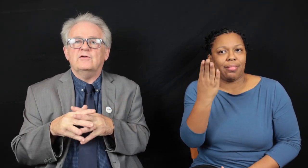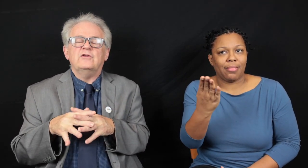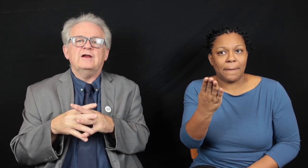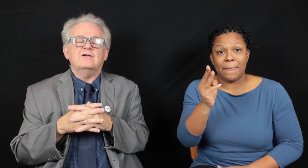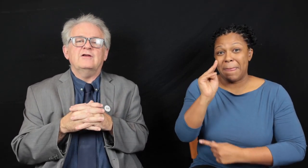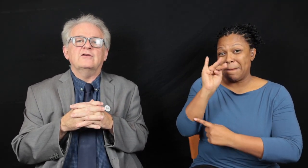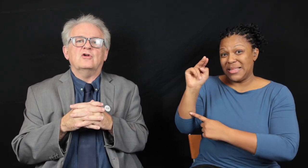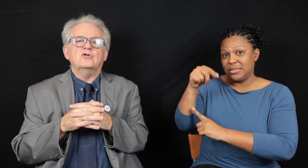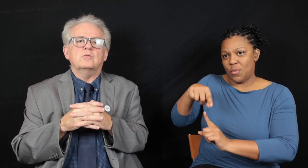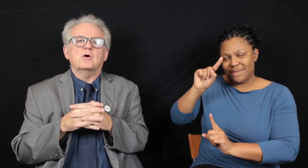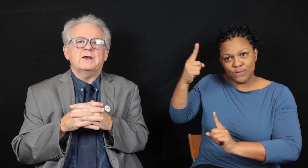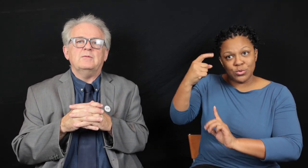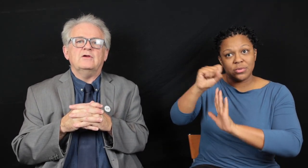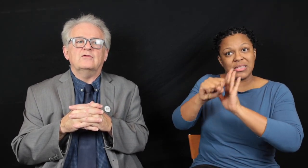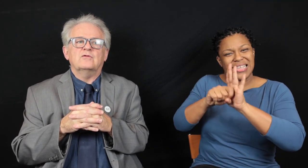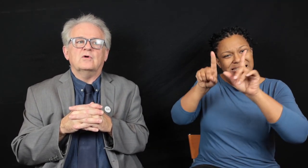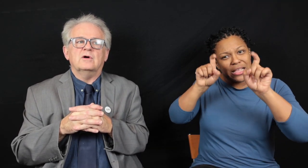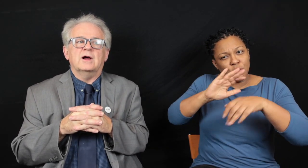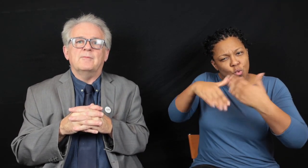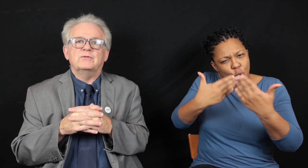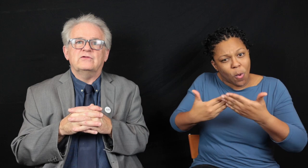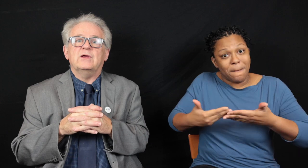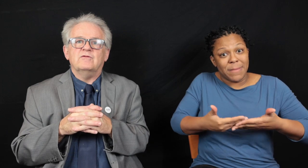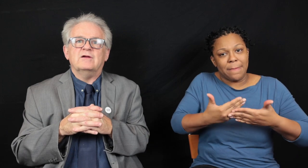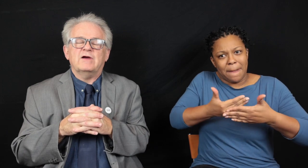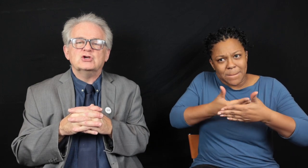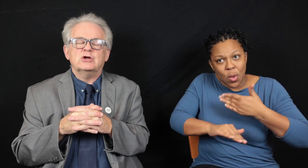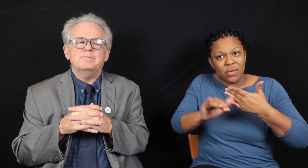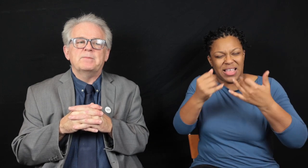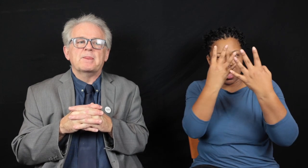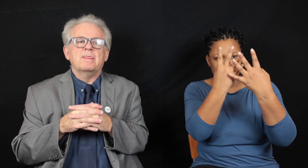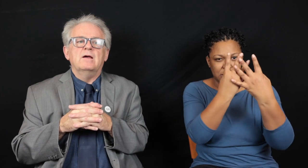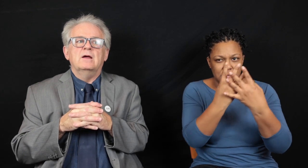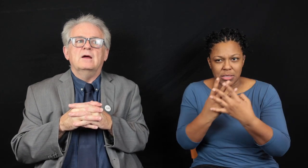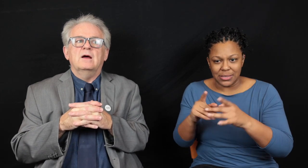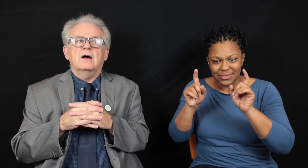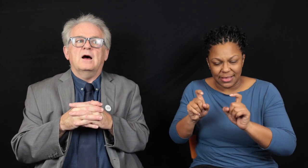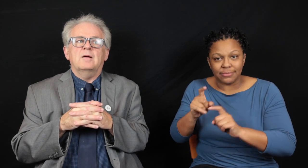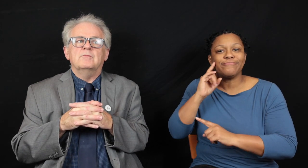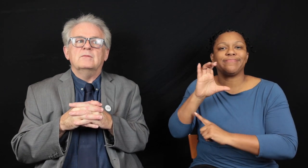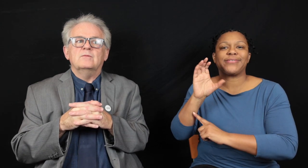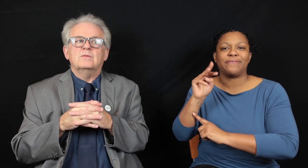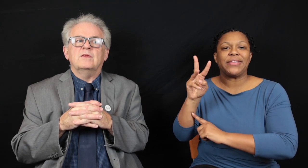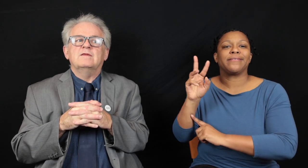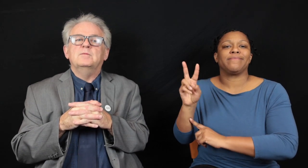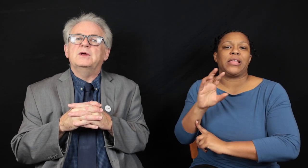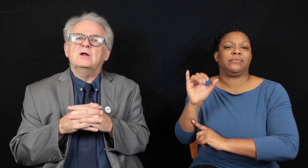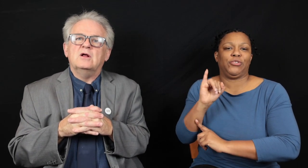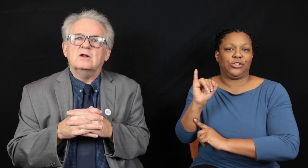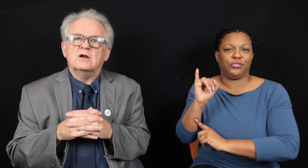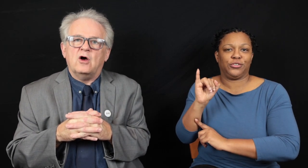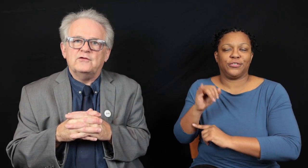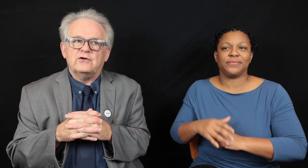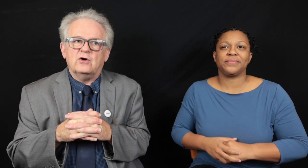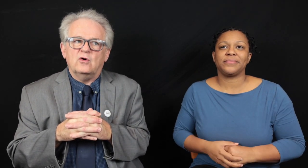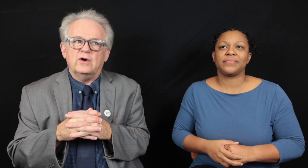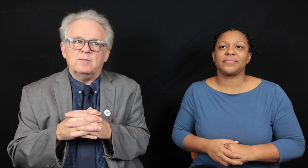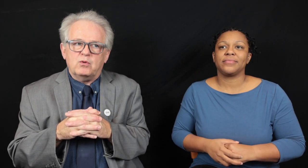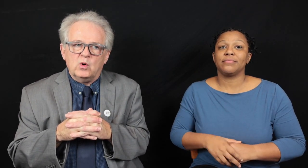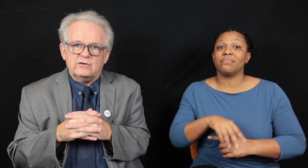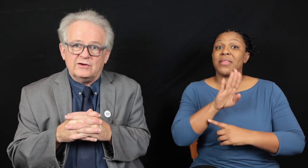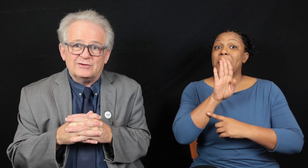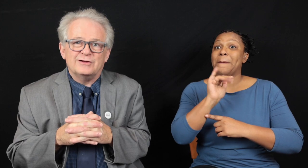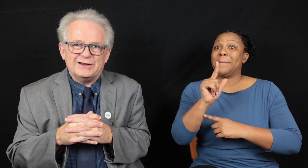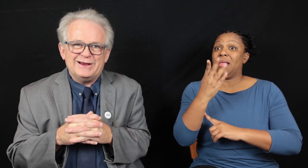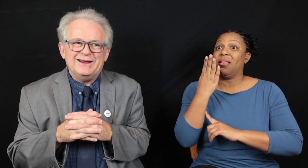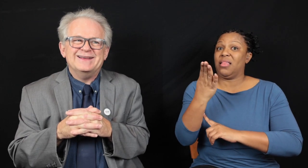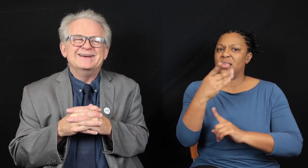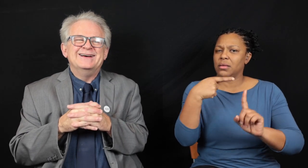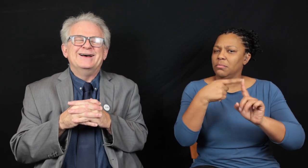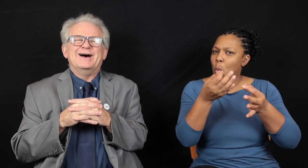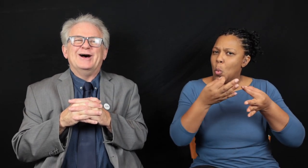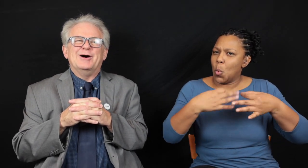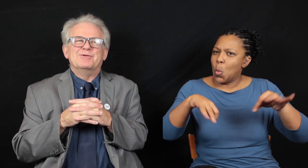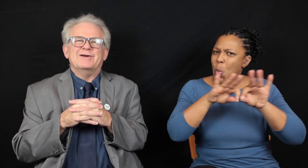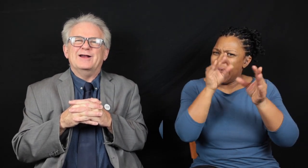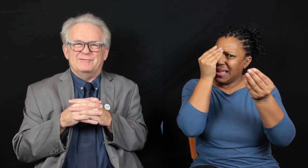first state to test all newborn babies for CMV infection. The bill also importantly provided